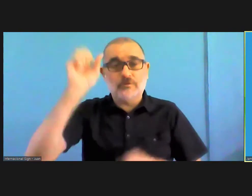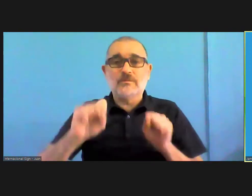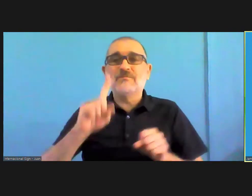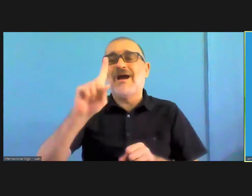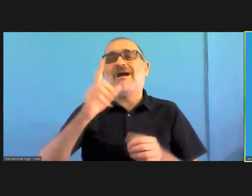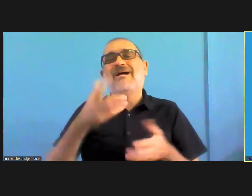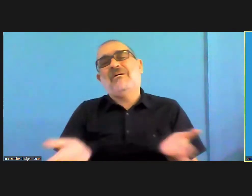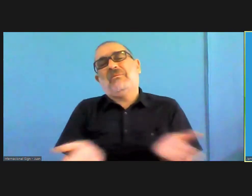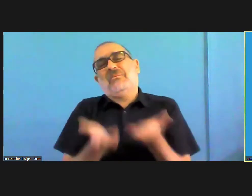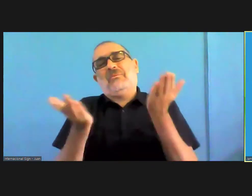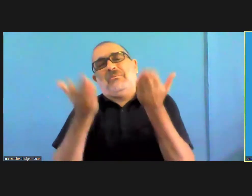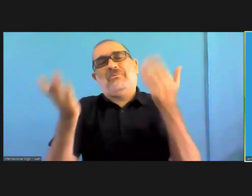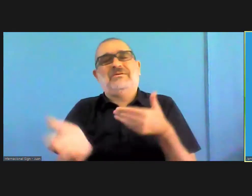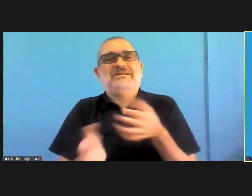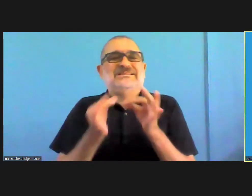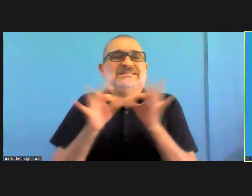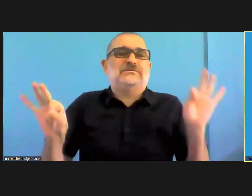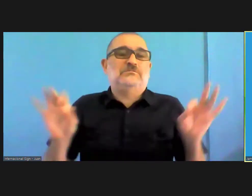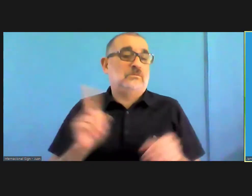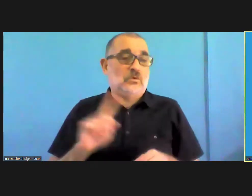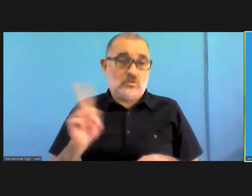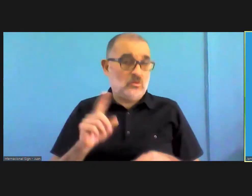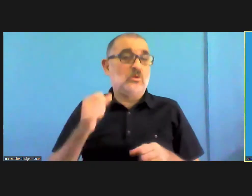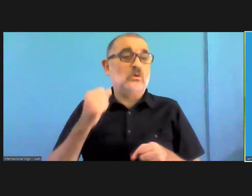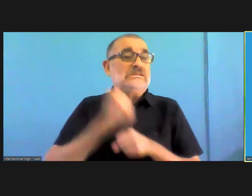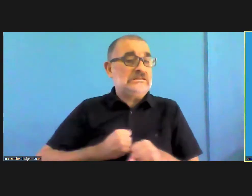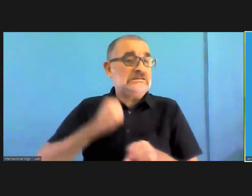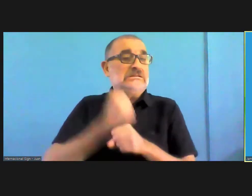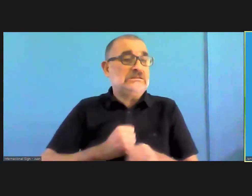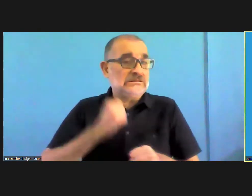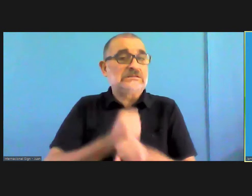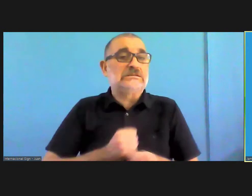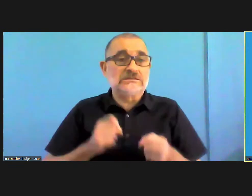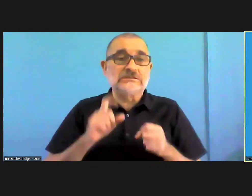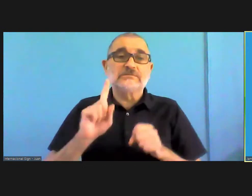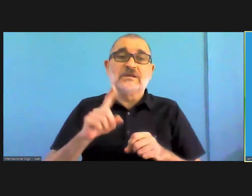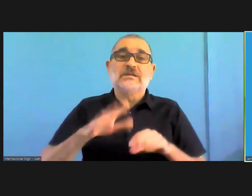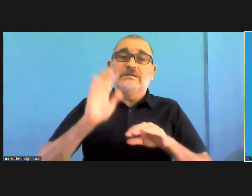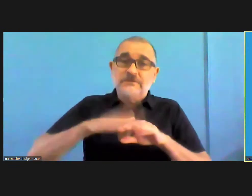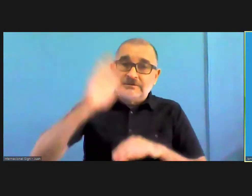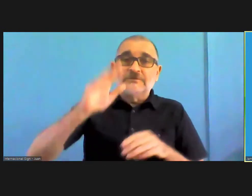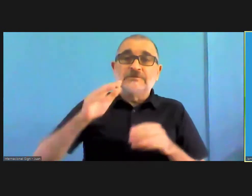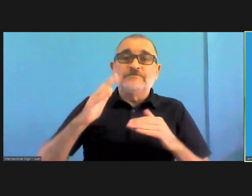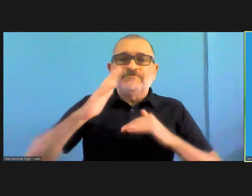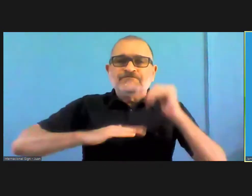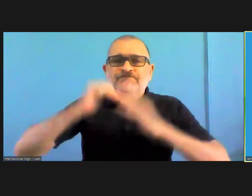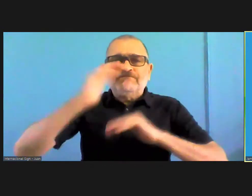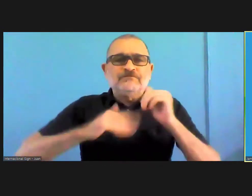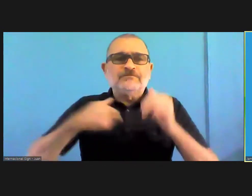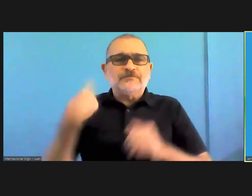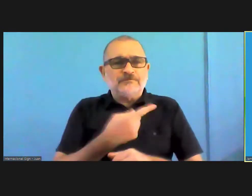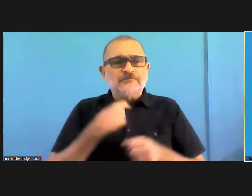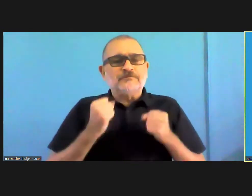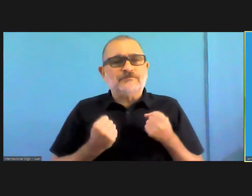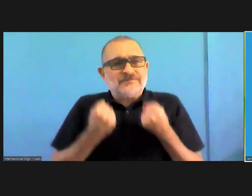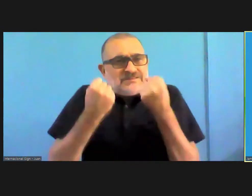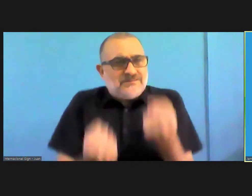reiterate with vigor. A whole government and whole society approach is needed to enhance our